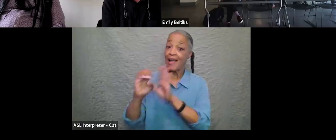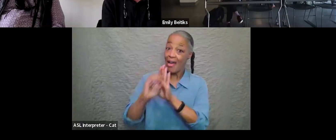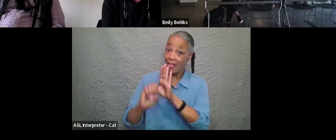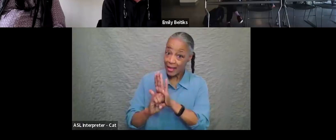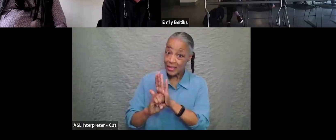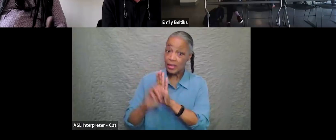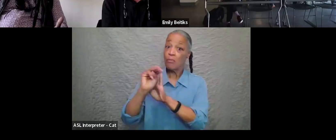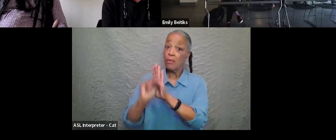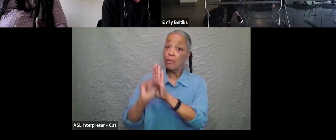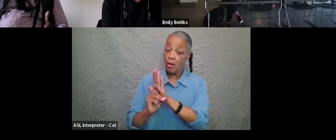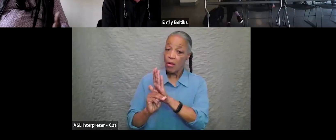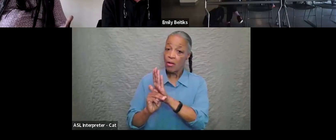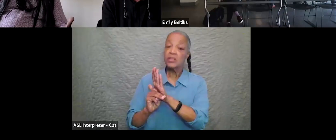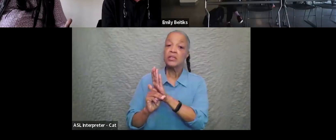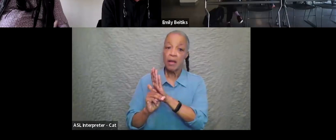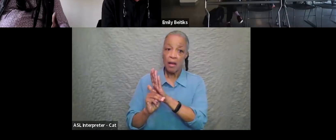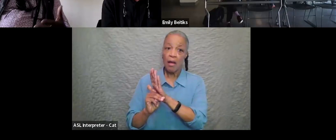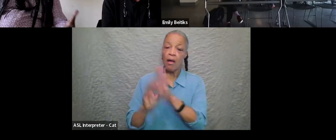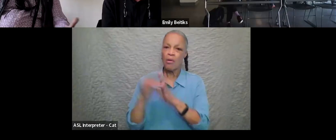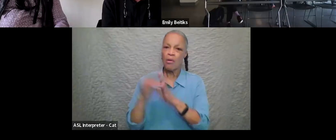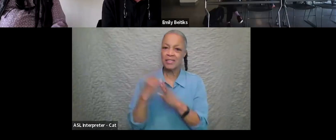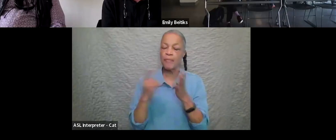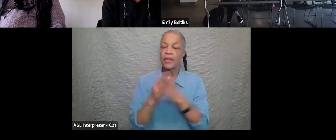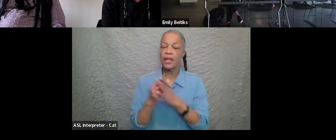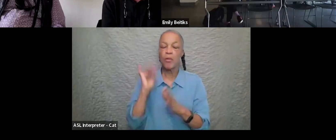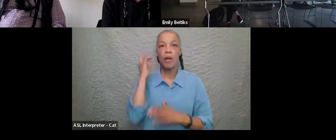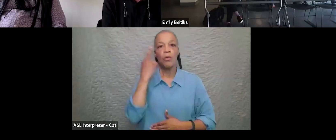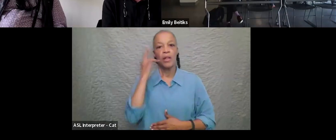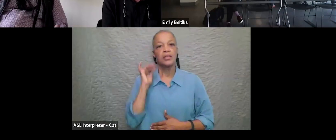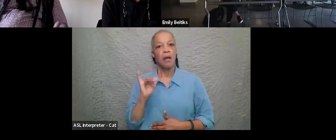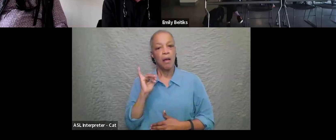that the Hippocratic Oath or something would kick in that would cause them to stand up